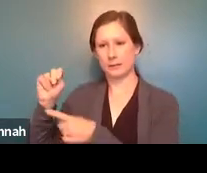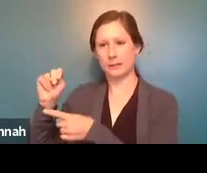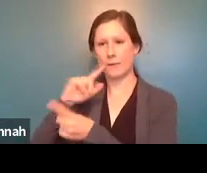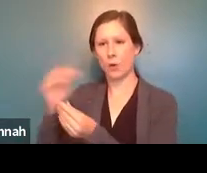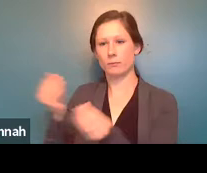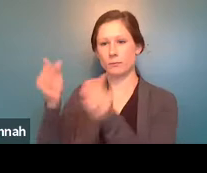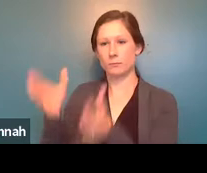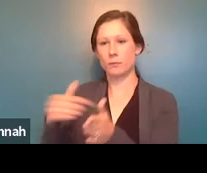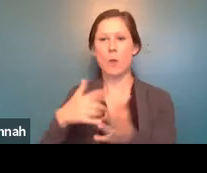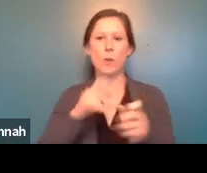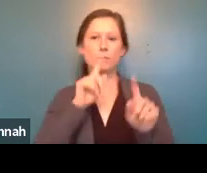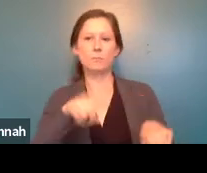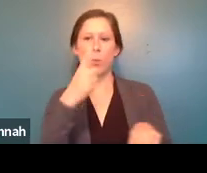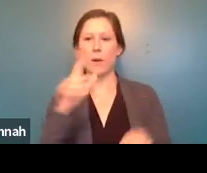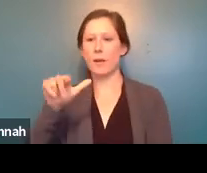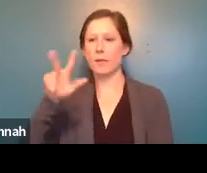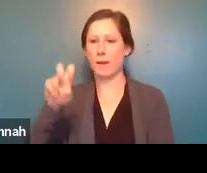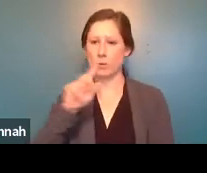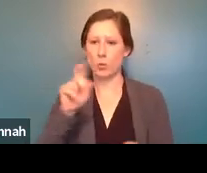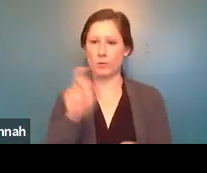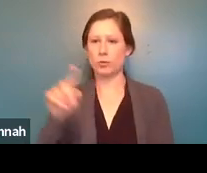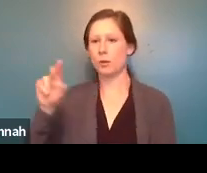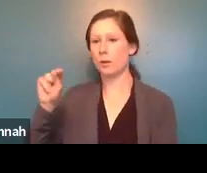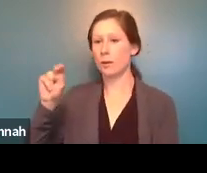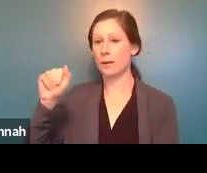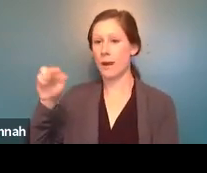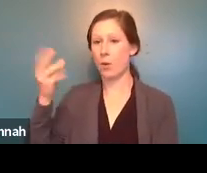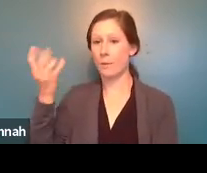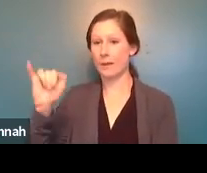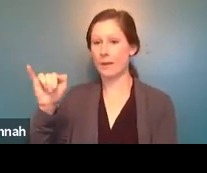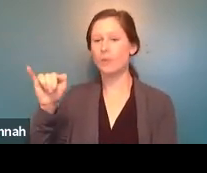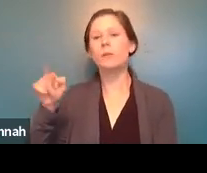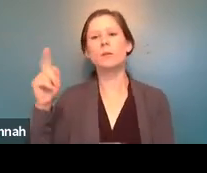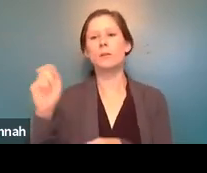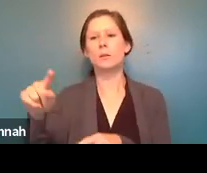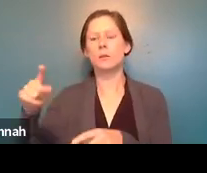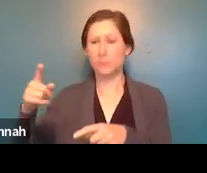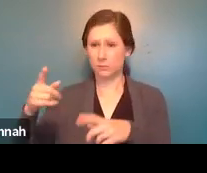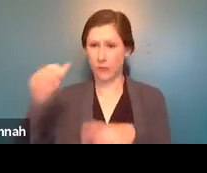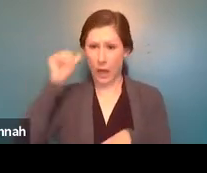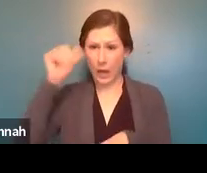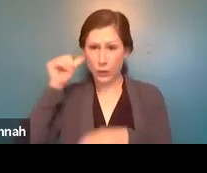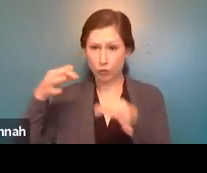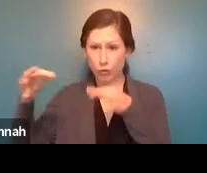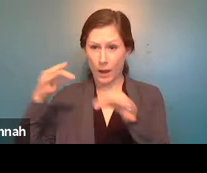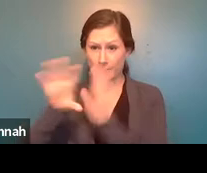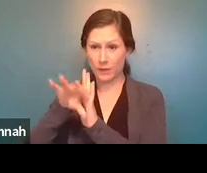question from Naomi. Naomi asked are the videos audio described? Honestly, I couldn't figure out how to make them